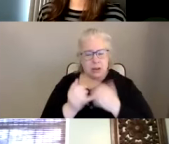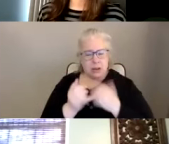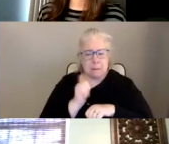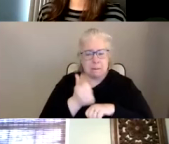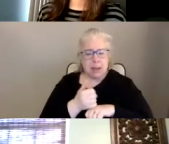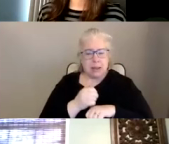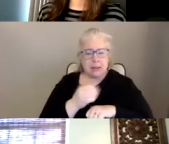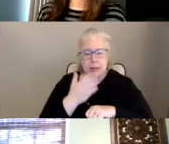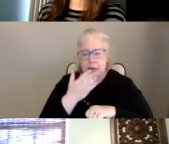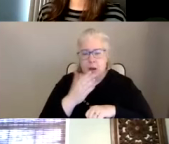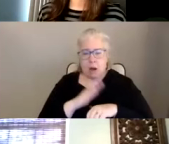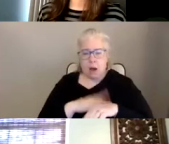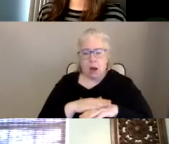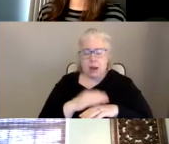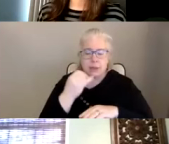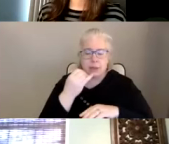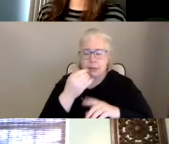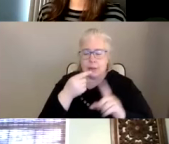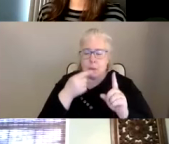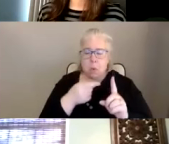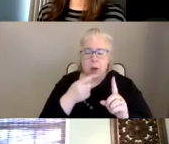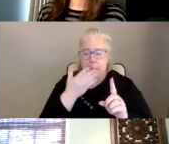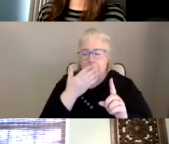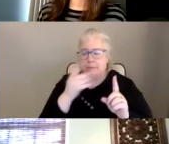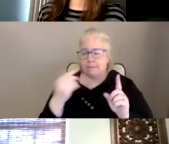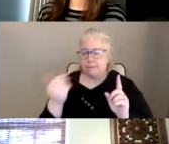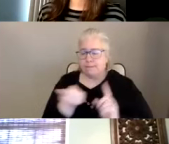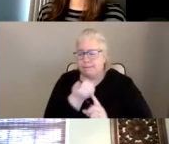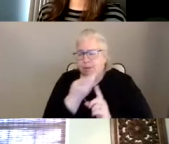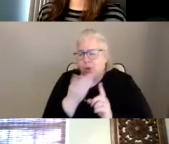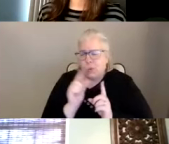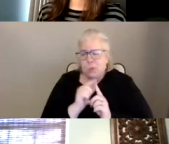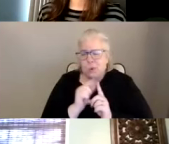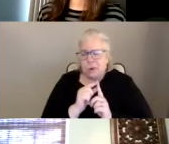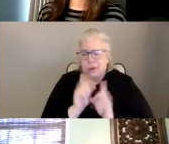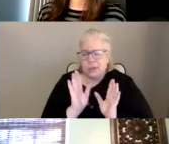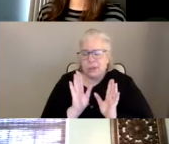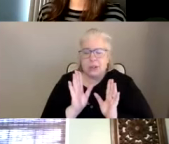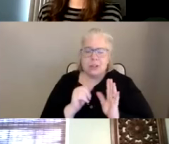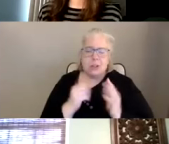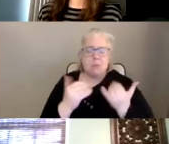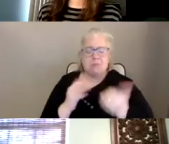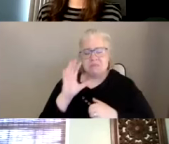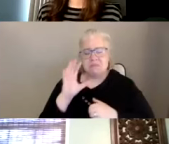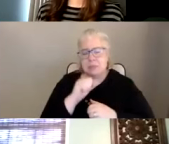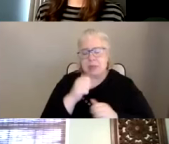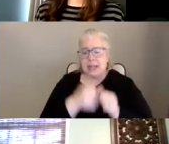that they're going to be very few number of words. So let's go ahead and estimate that each project